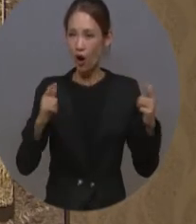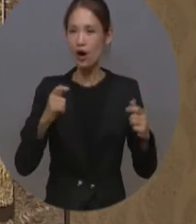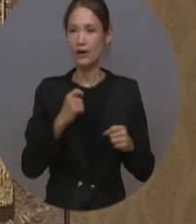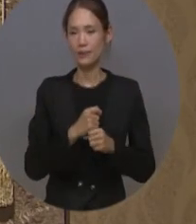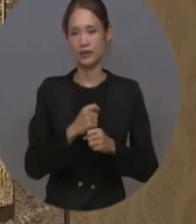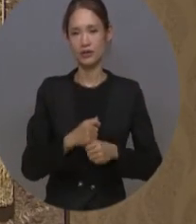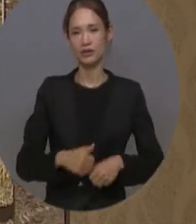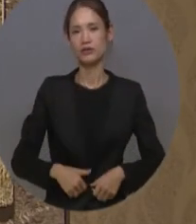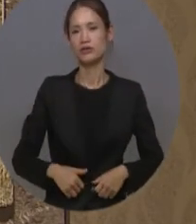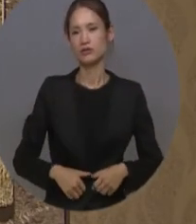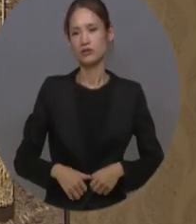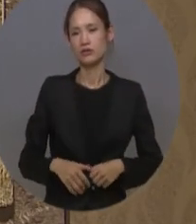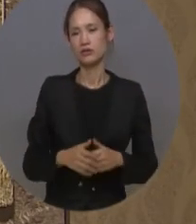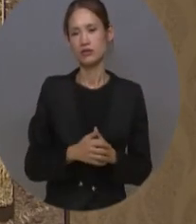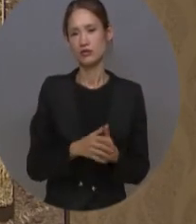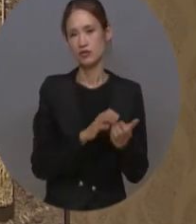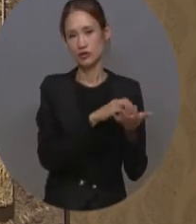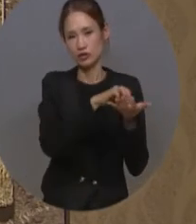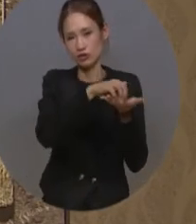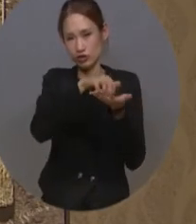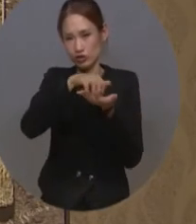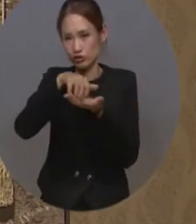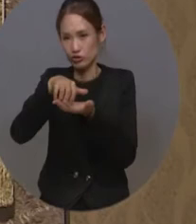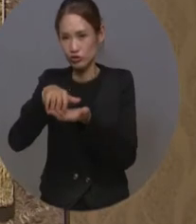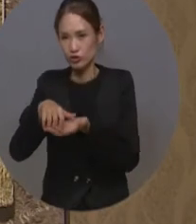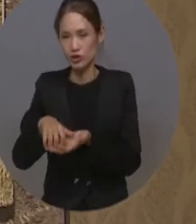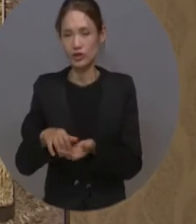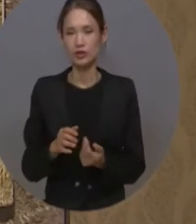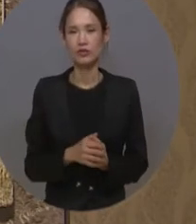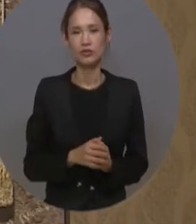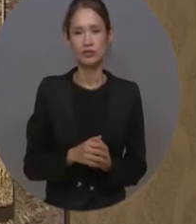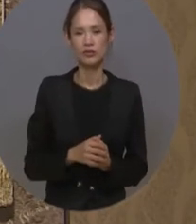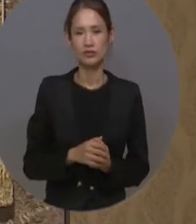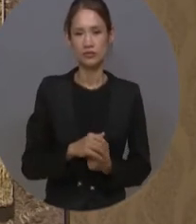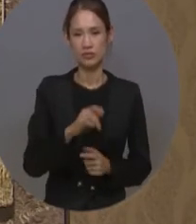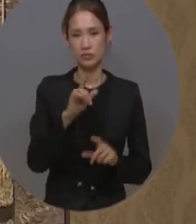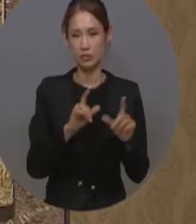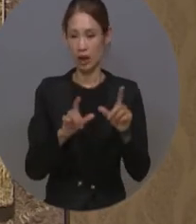But they can't all make hundreds of pillow shapes